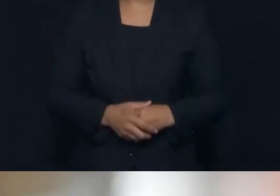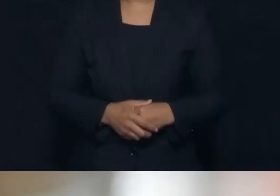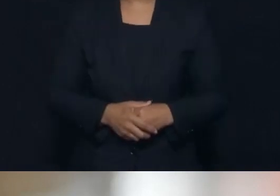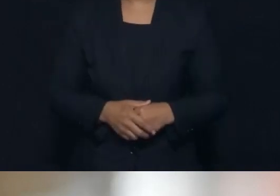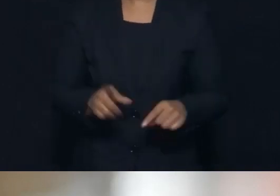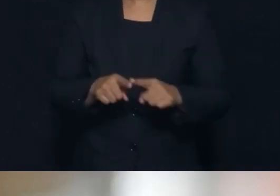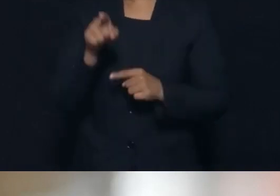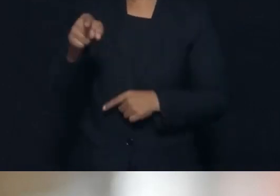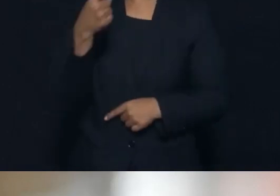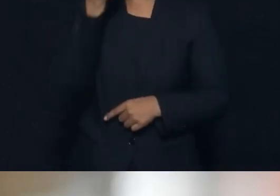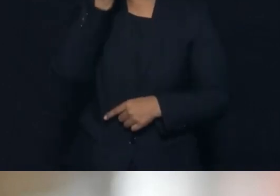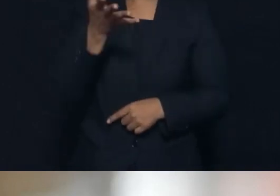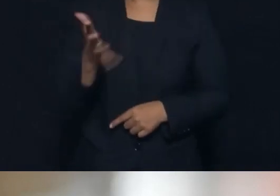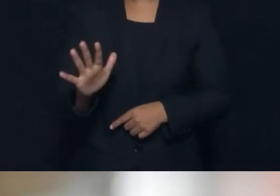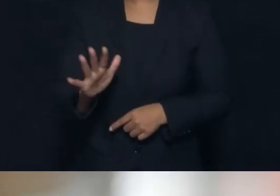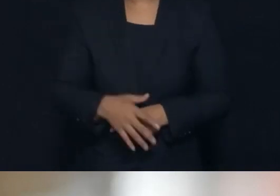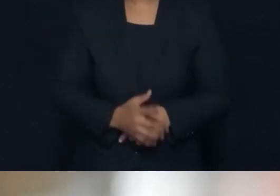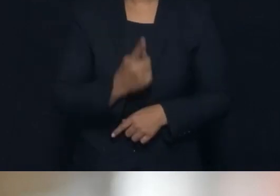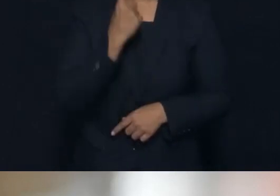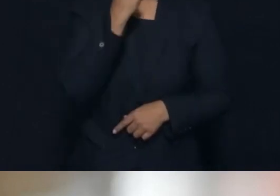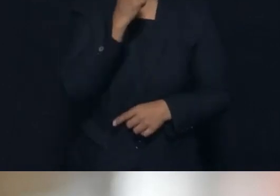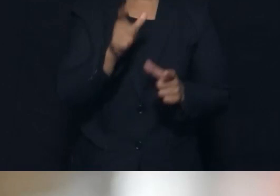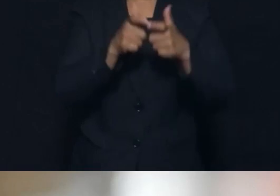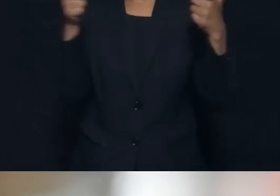Because the intention is to develop the standard.